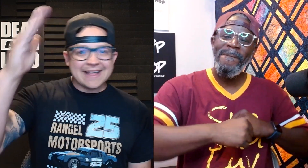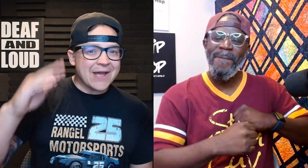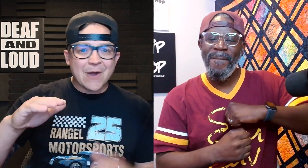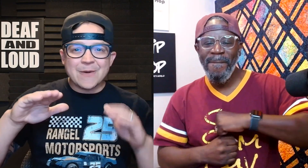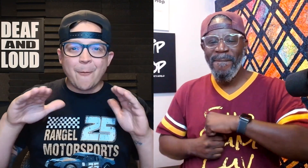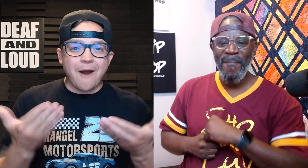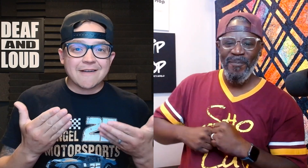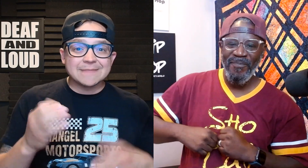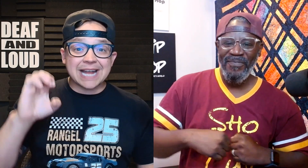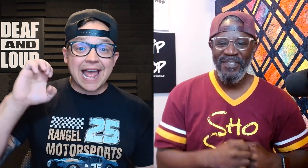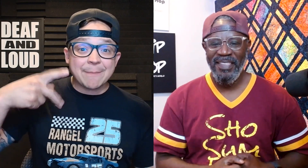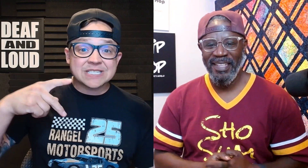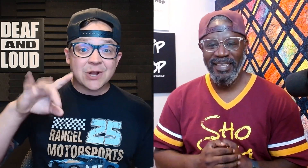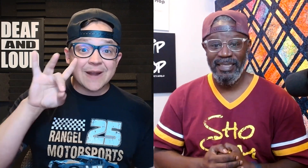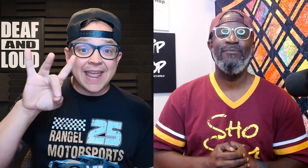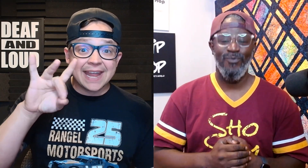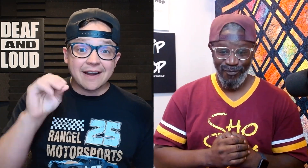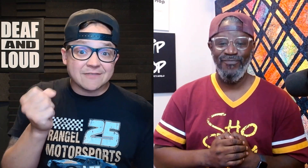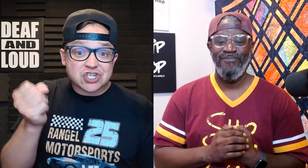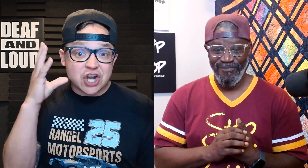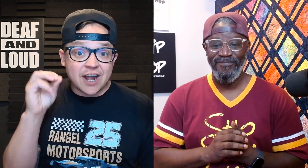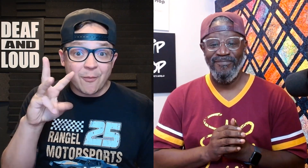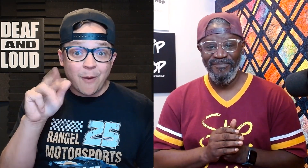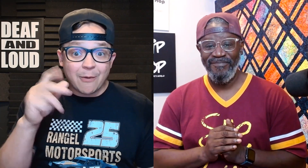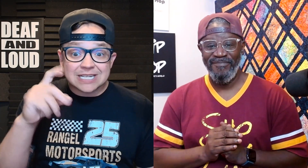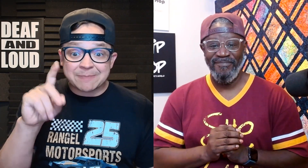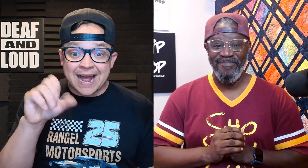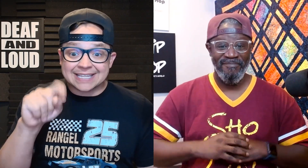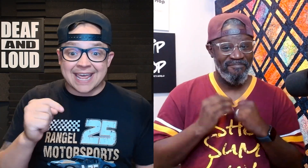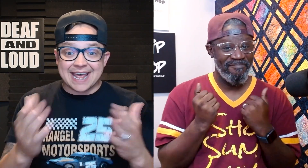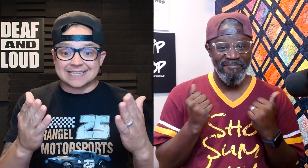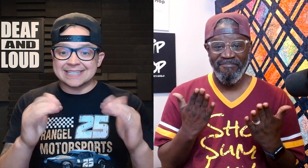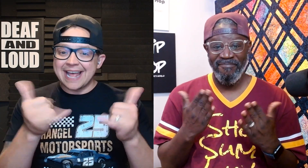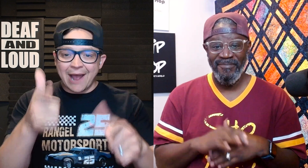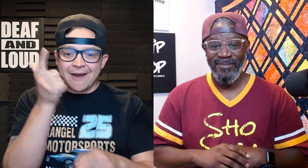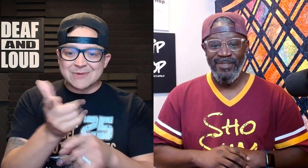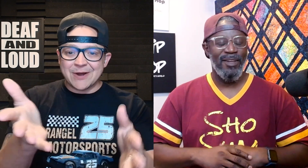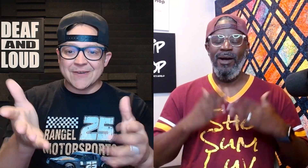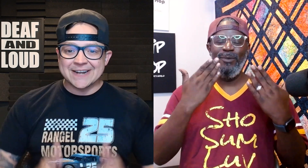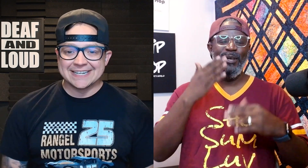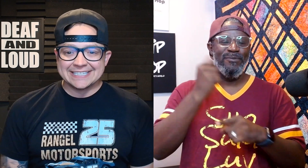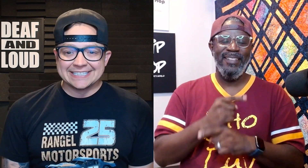Hello and welcome to episode eight of Sean and Wawa's podcast! How are you, brother? I'm good, brother.